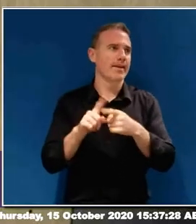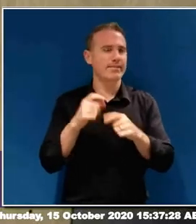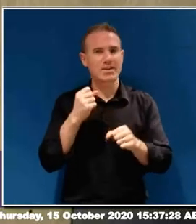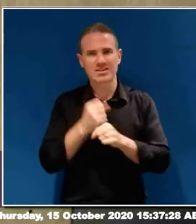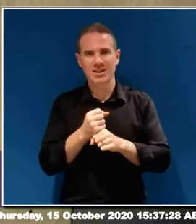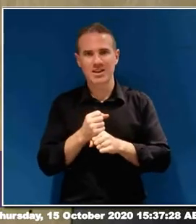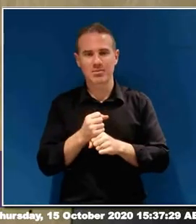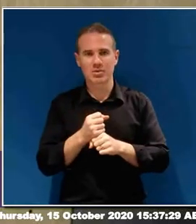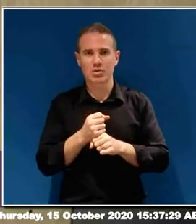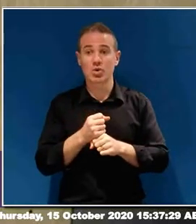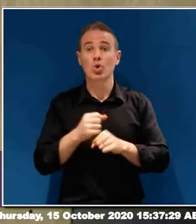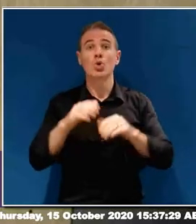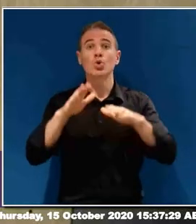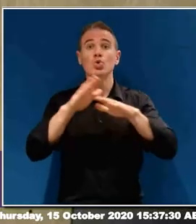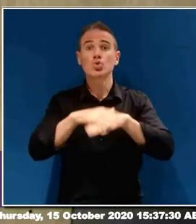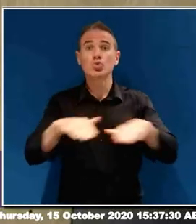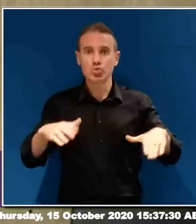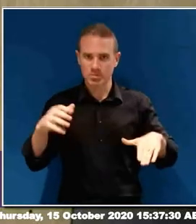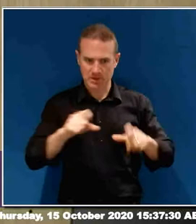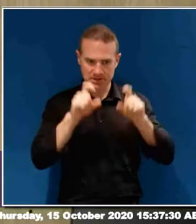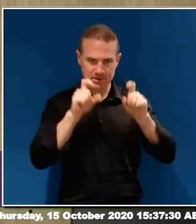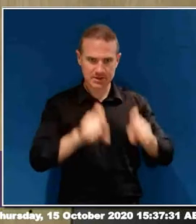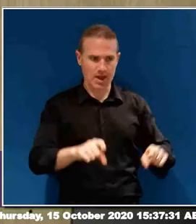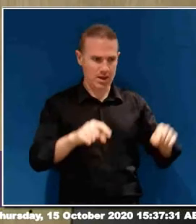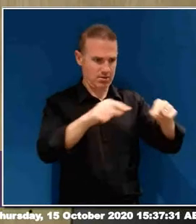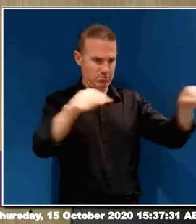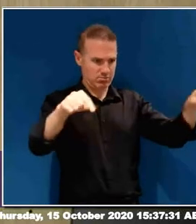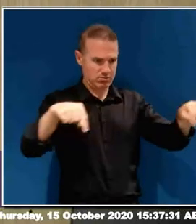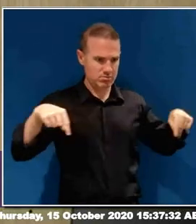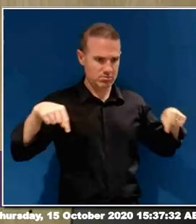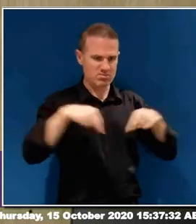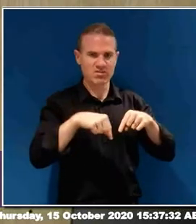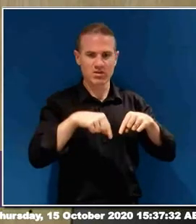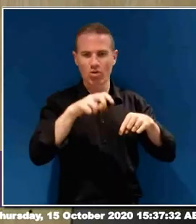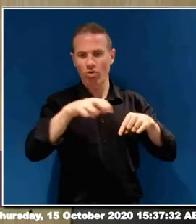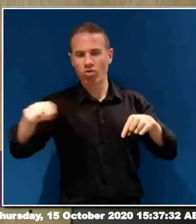Earlier this week you heard about, I believe it was Sam, absconding.